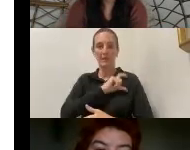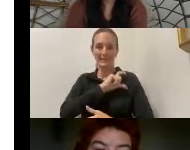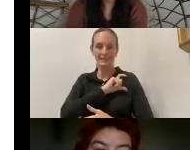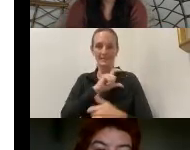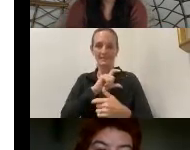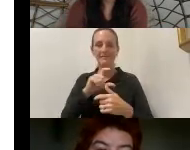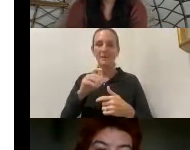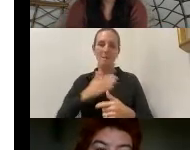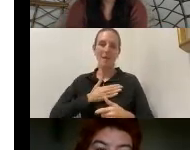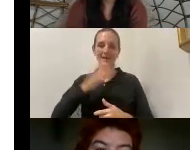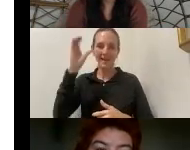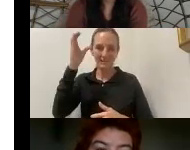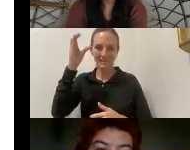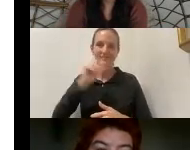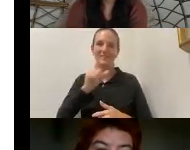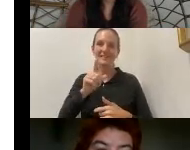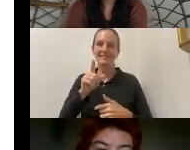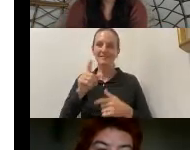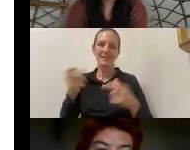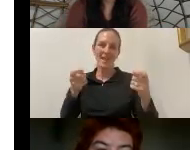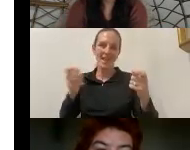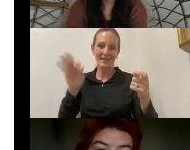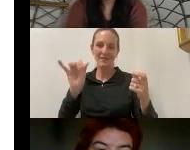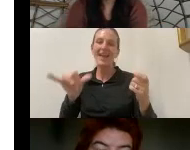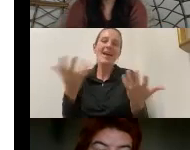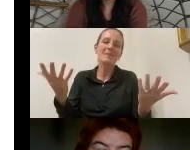That feels super safe, everyone should have one like it.